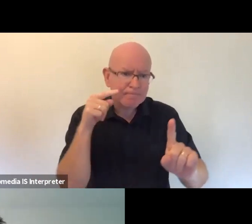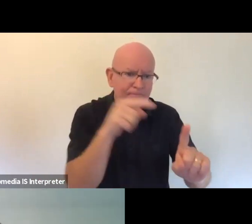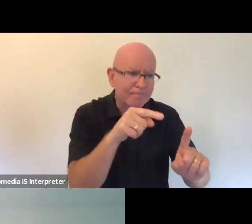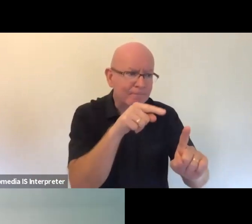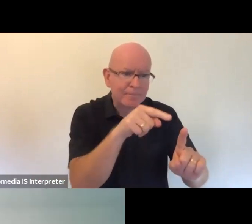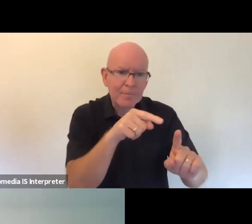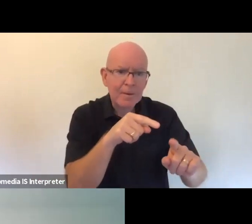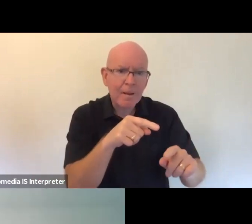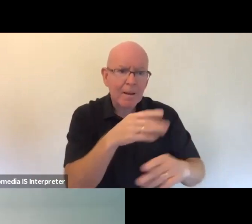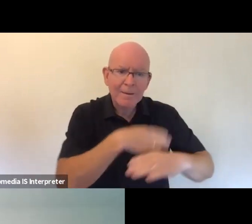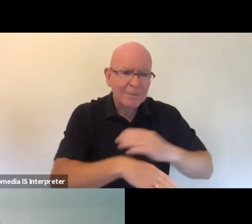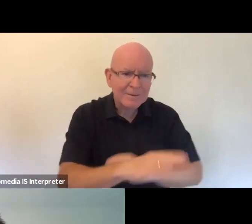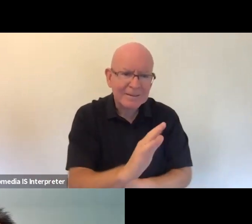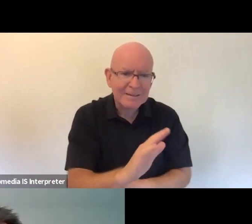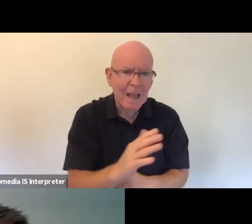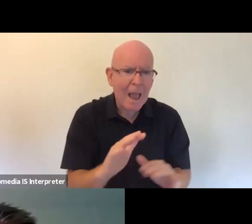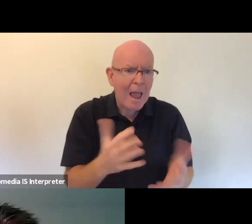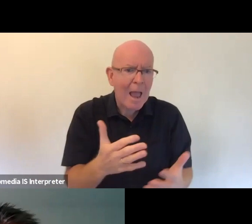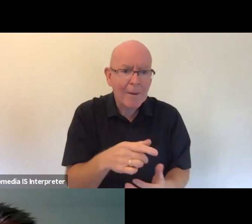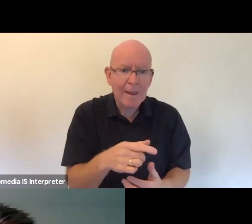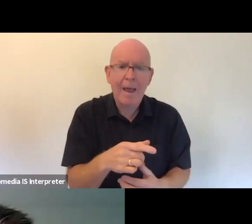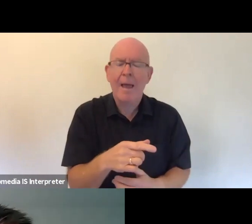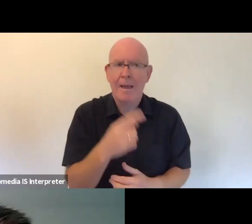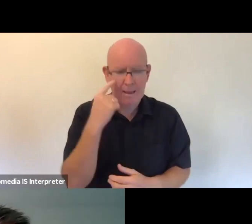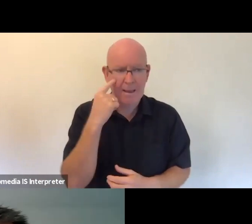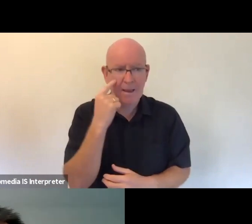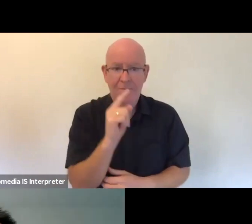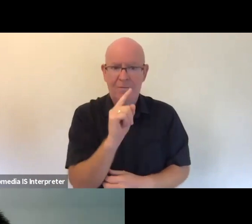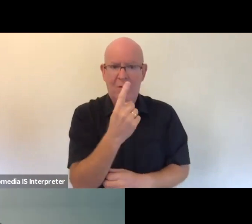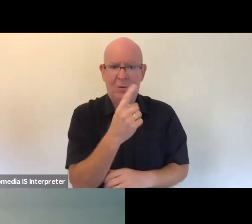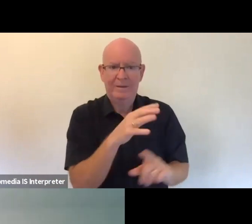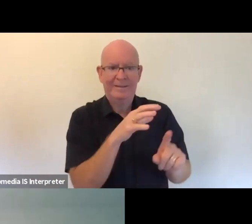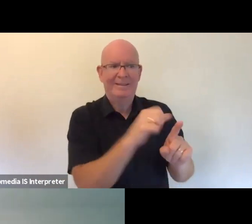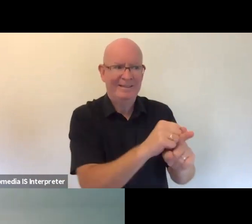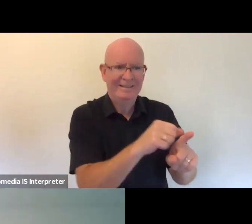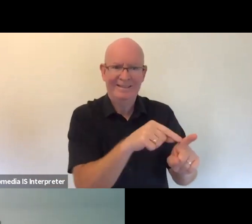There are additional questions that have been developed that can help, for instance, capture more persons